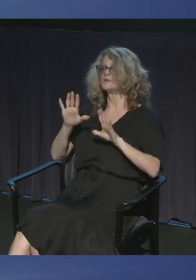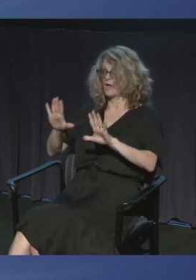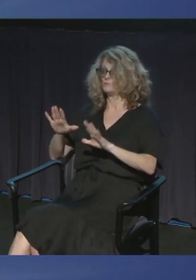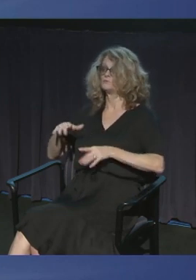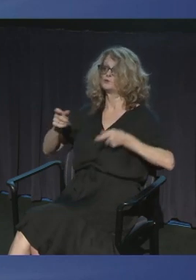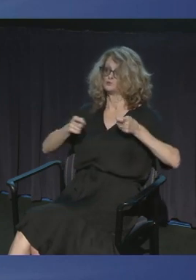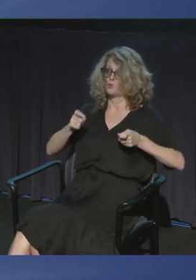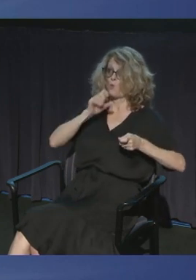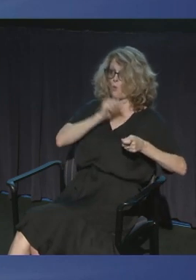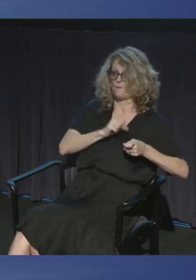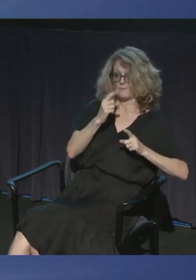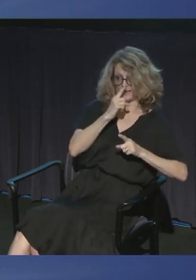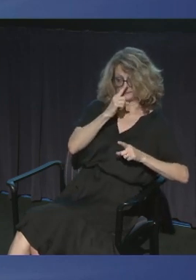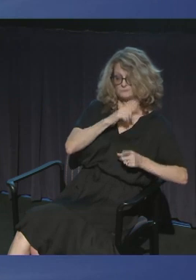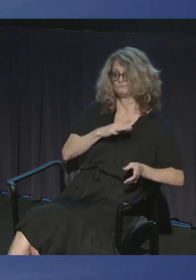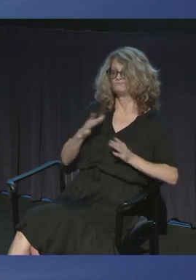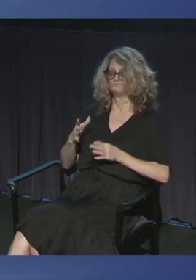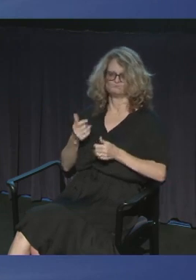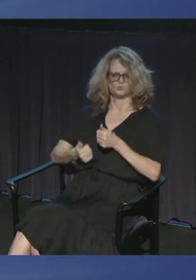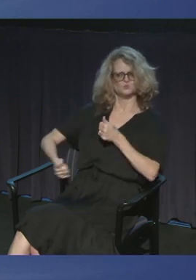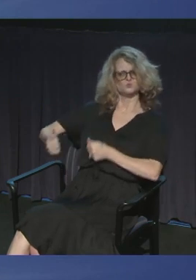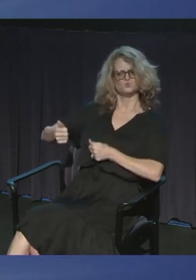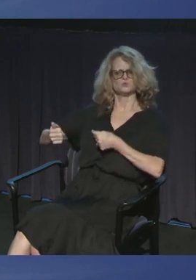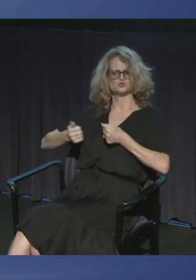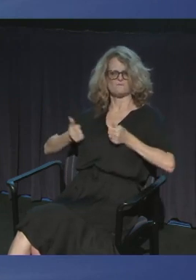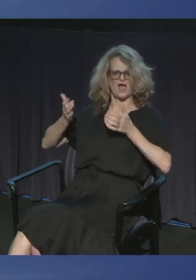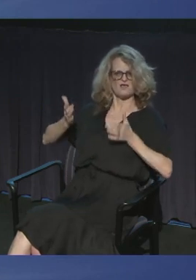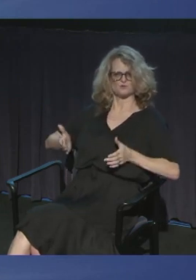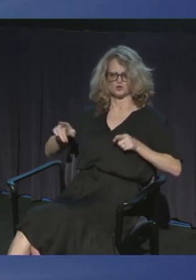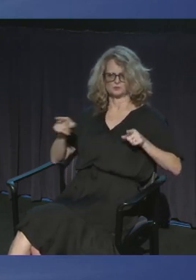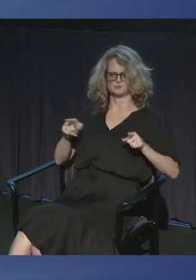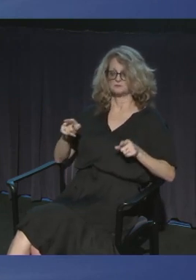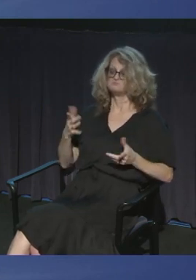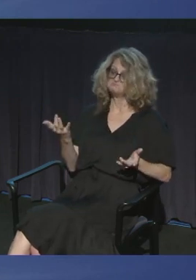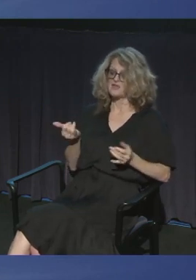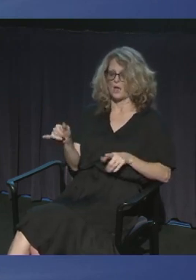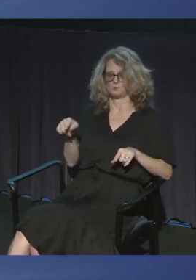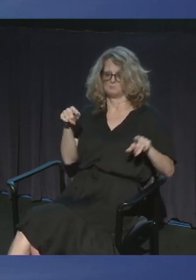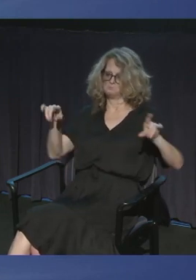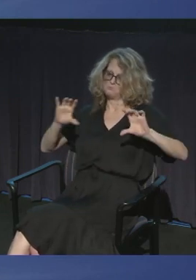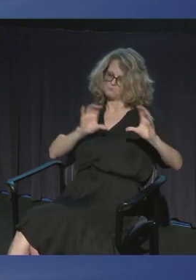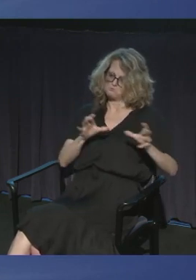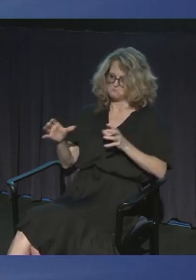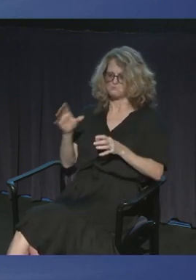HAVE SEEN? SHE TOOK THE CONTROL ALL MY SOURCES THE ELITE SURVIVORS, OH TWO YEARS OF AGE BUT THIS WAS AND TOOK THEIR